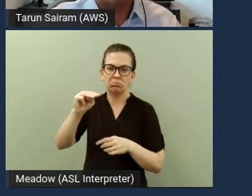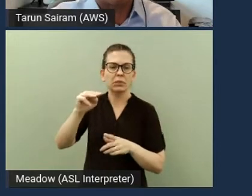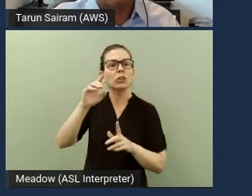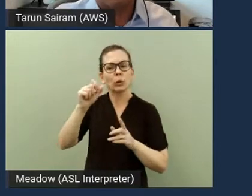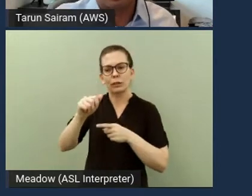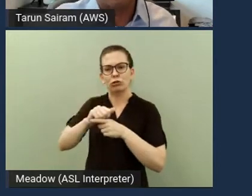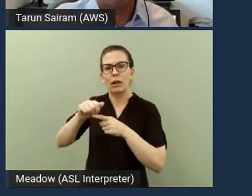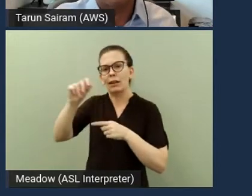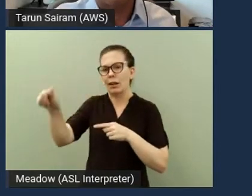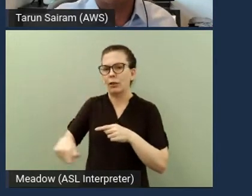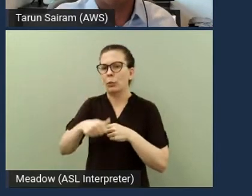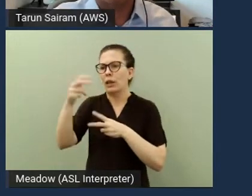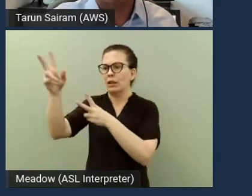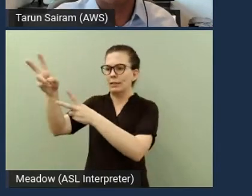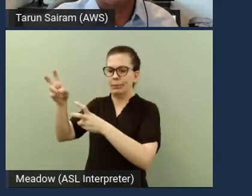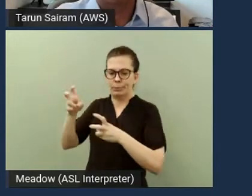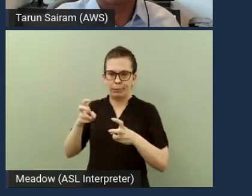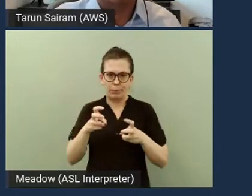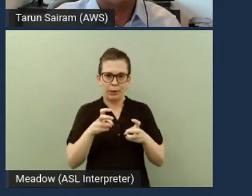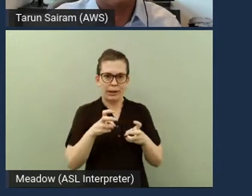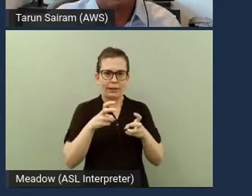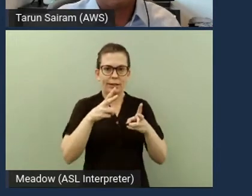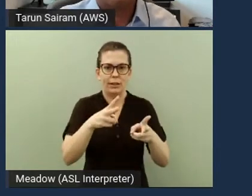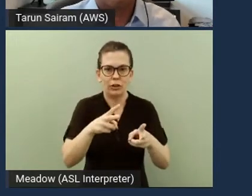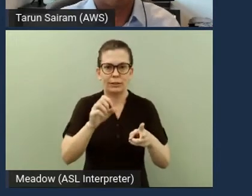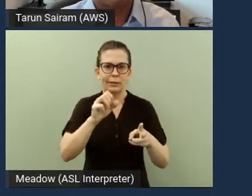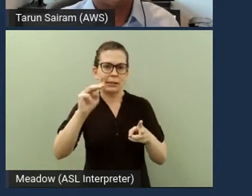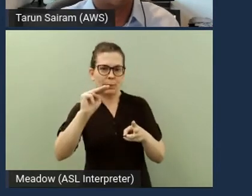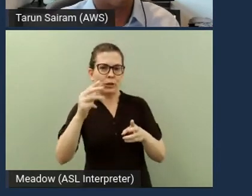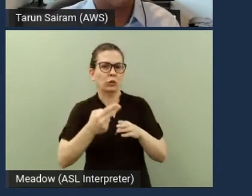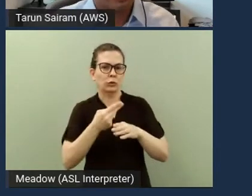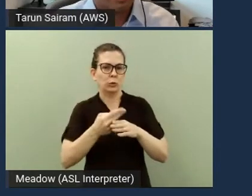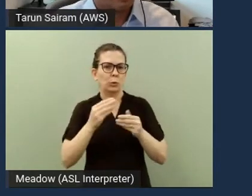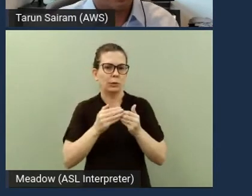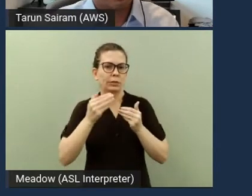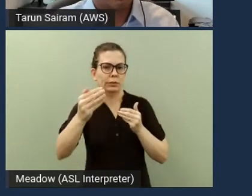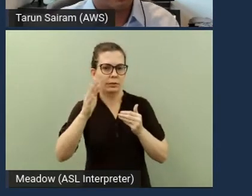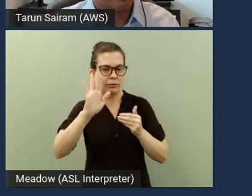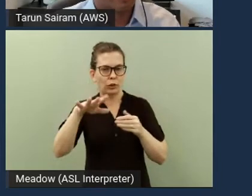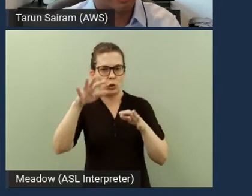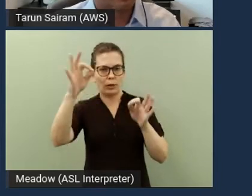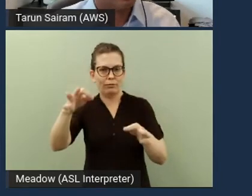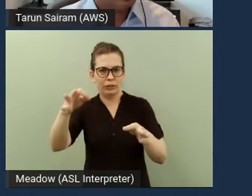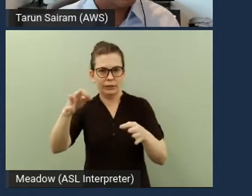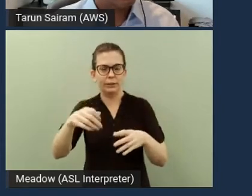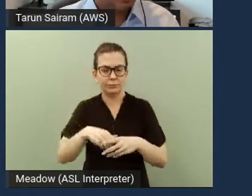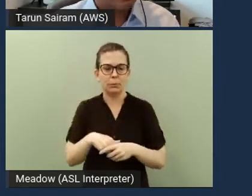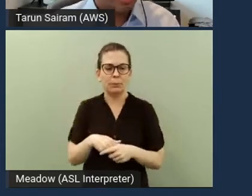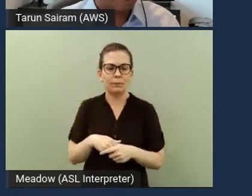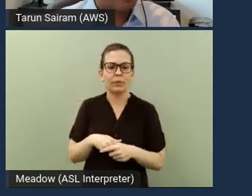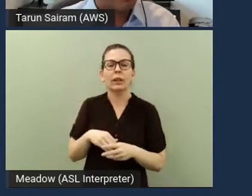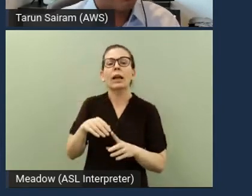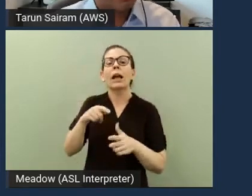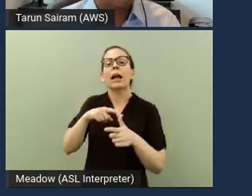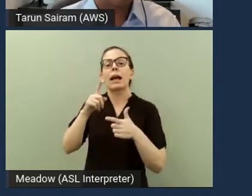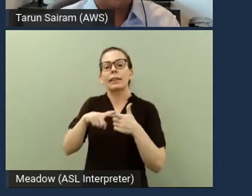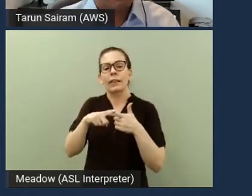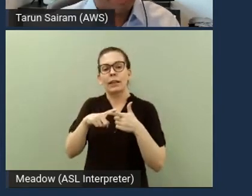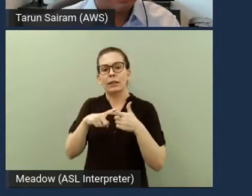and you could still bring those models to SageMaker and use them for your inference and workload. Awesome. - So then after specifying